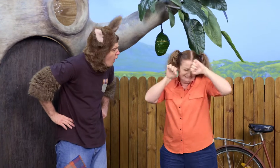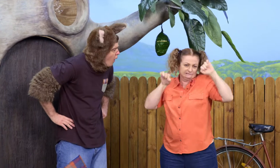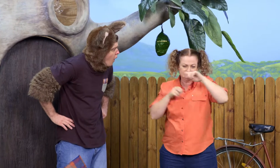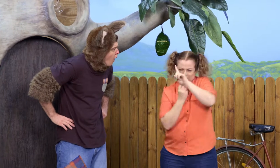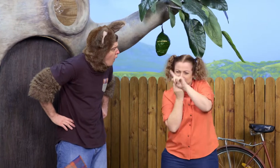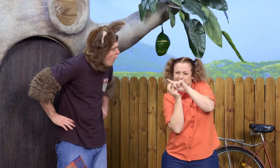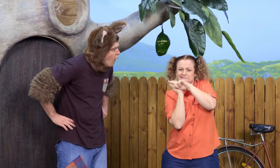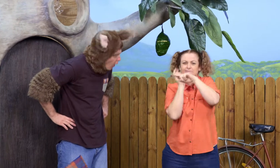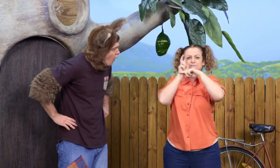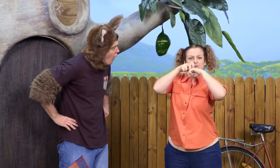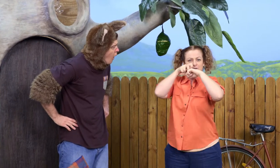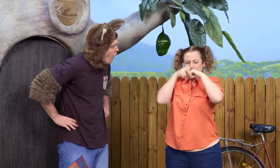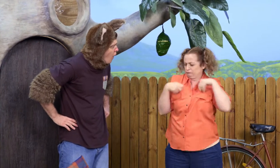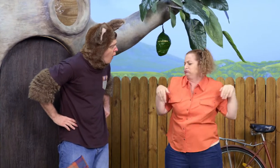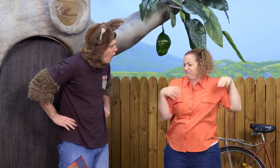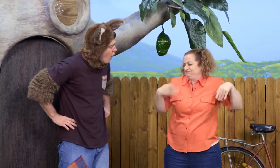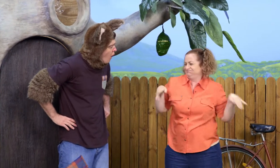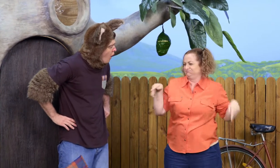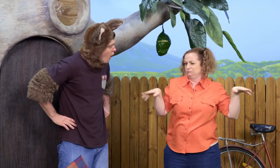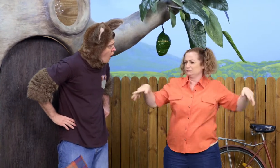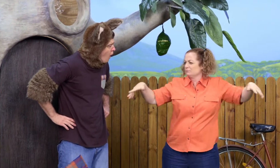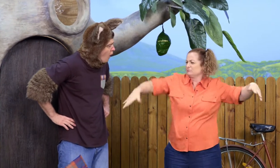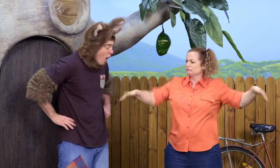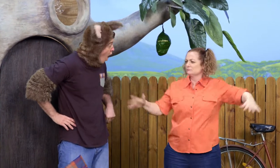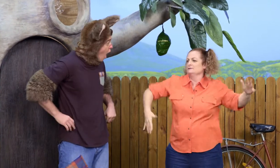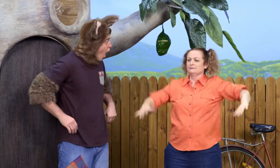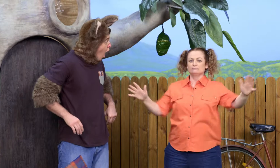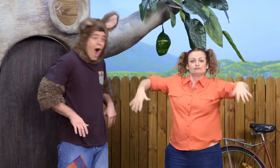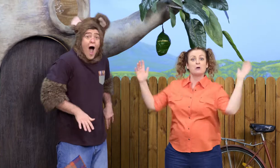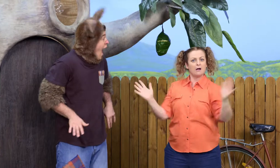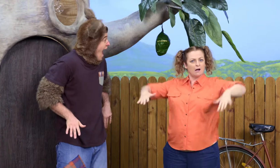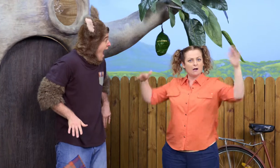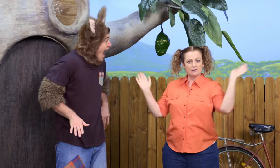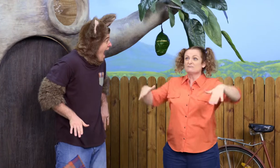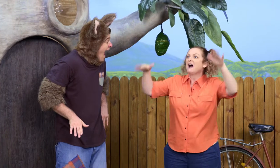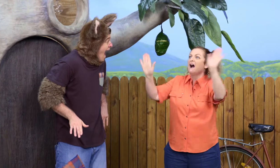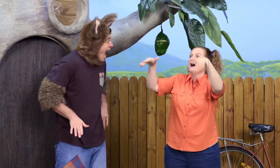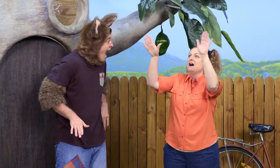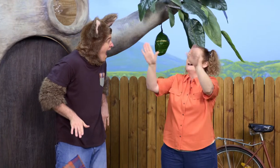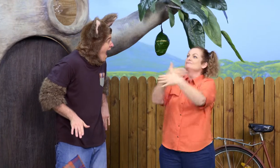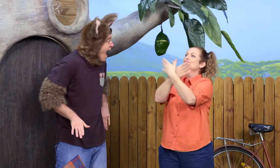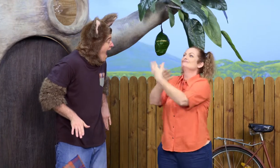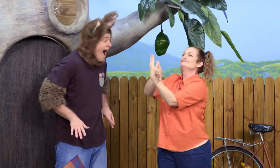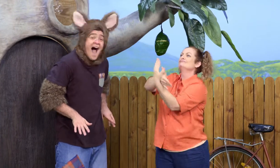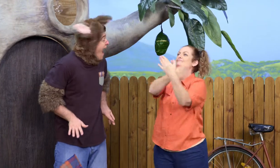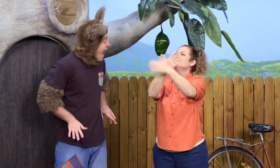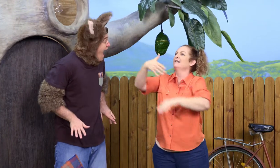ready to grow into a butterfly, spread its wings, and fly away.